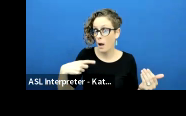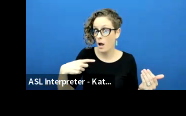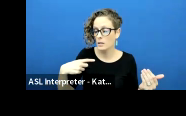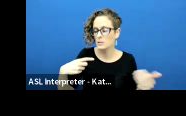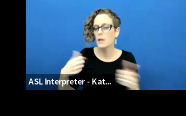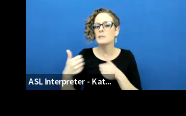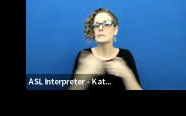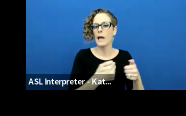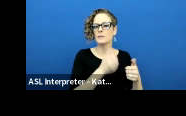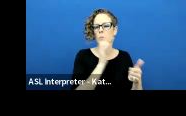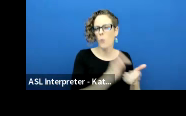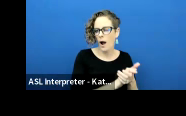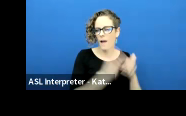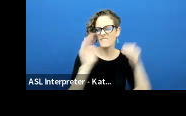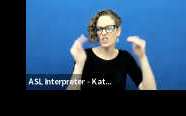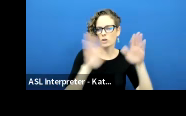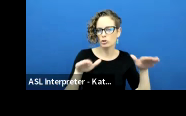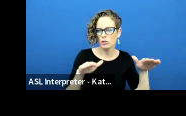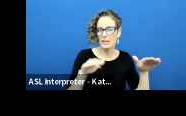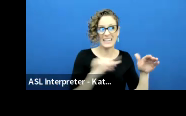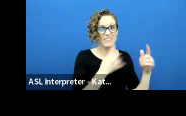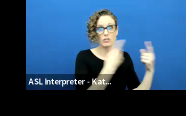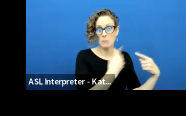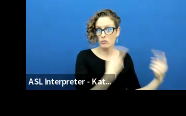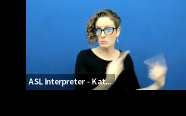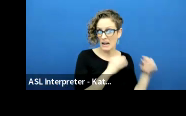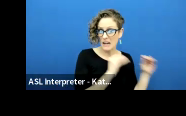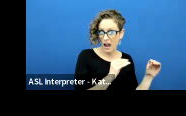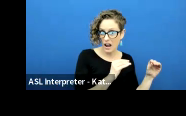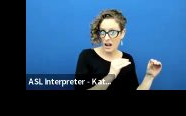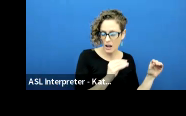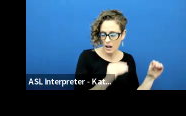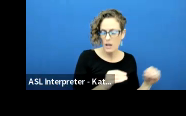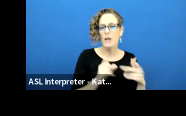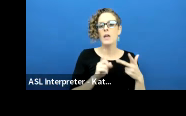that live nearby still no response from them then we send something to next door neighbors